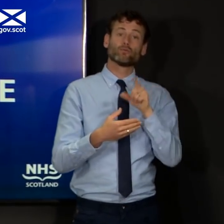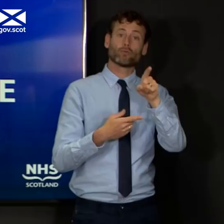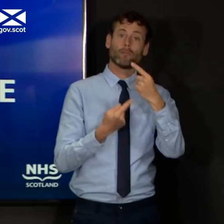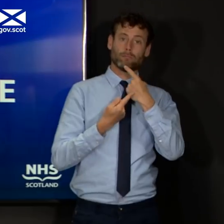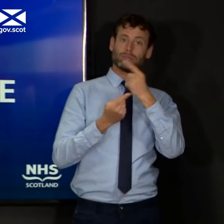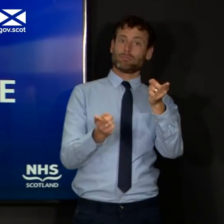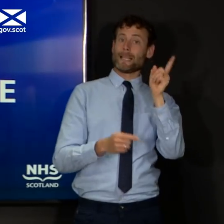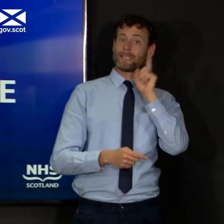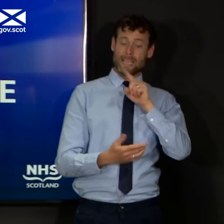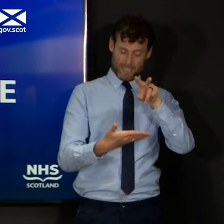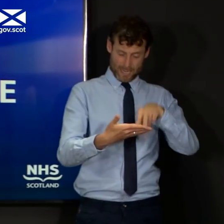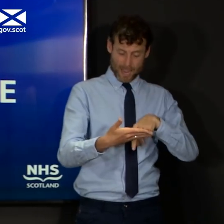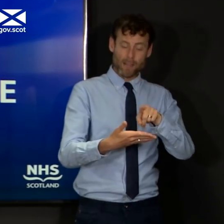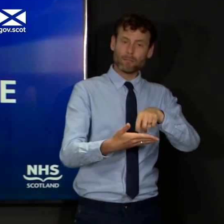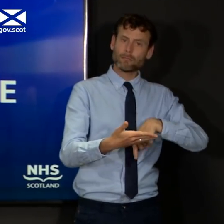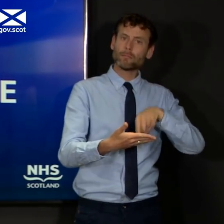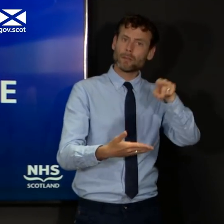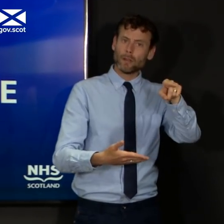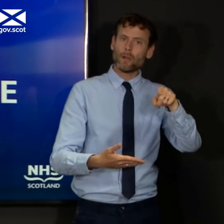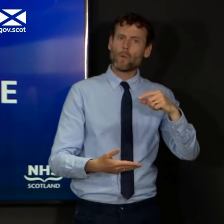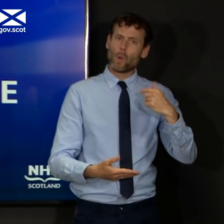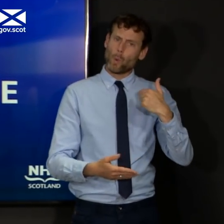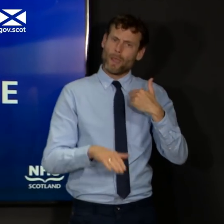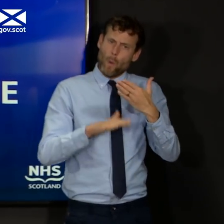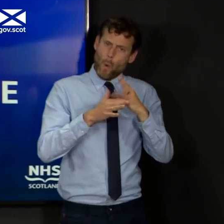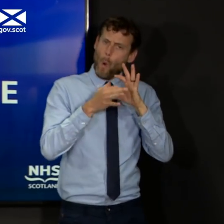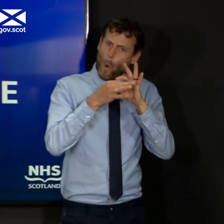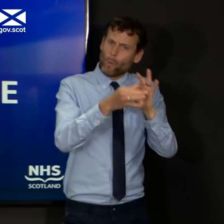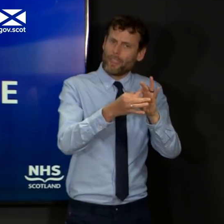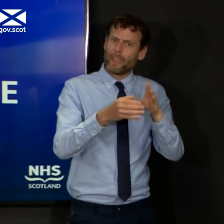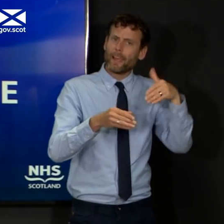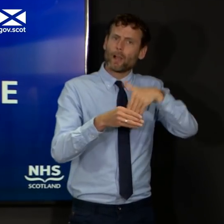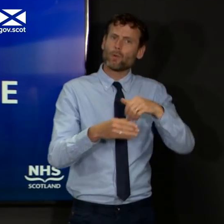yesterday. We have a long track record of working very closely with Inclusion Scotland